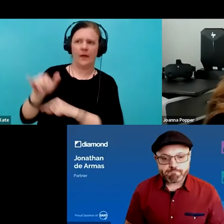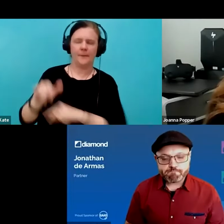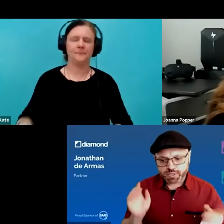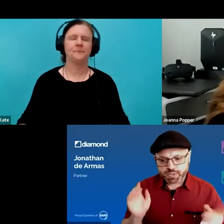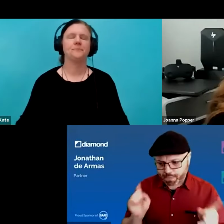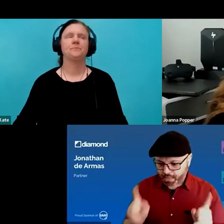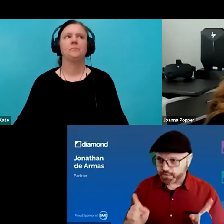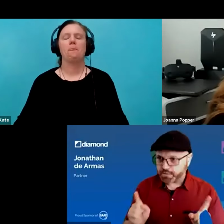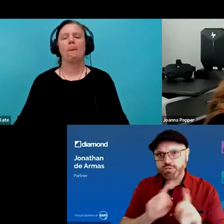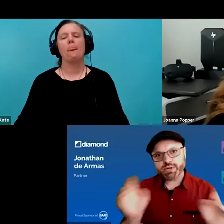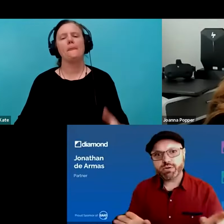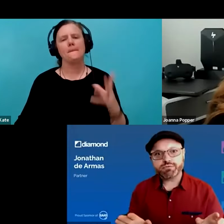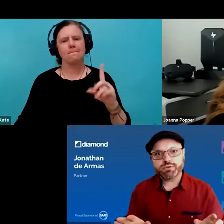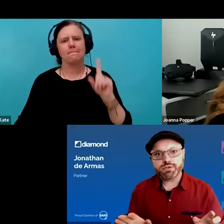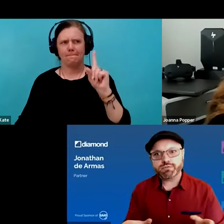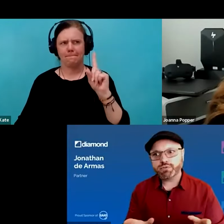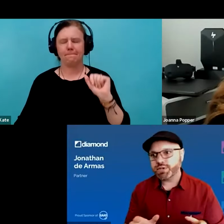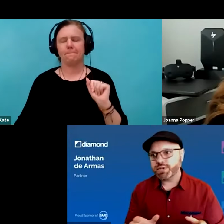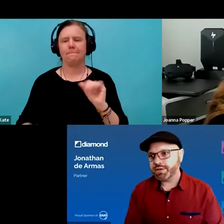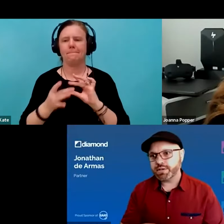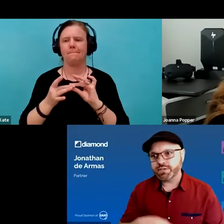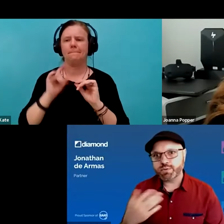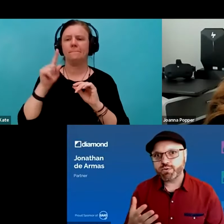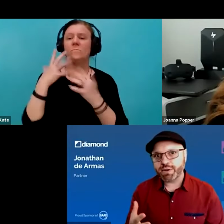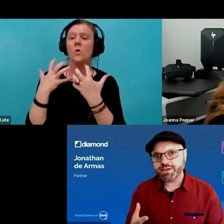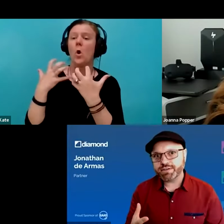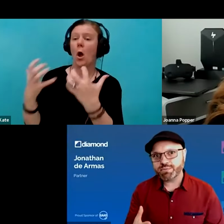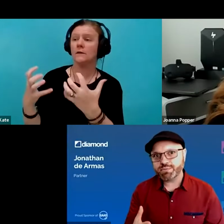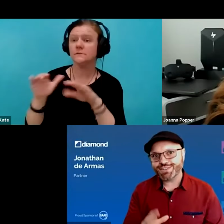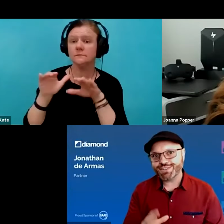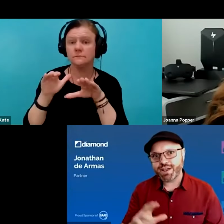But just a quick note for the for the audience. I just want to remind everybody